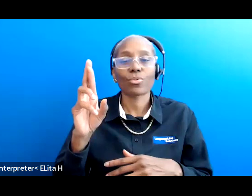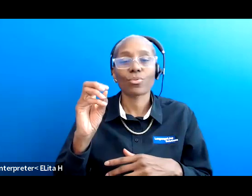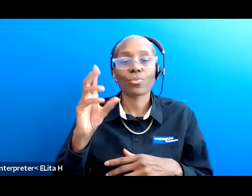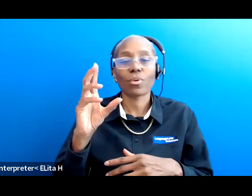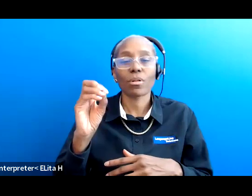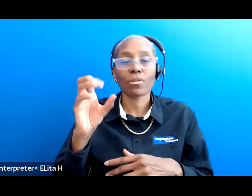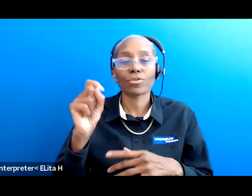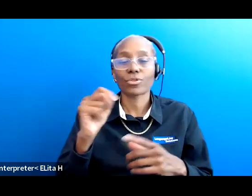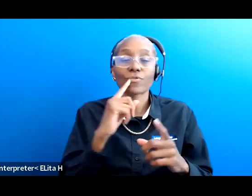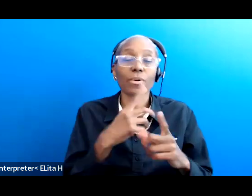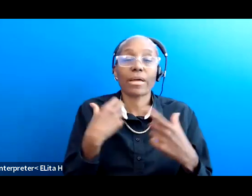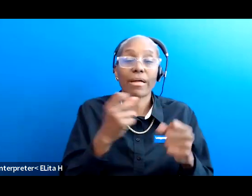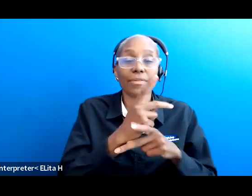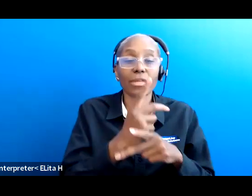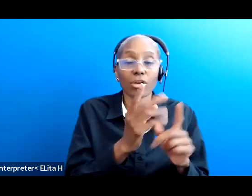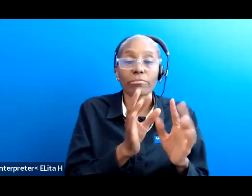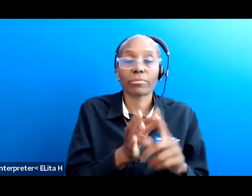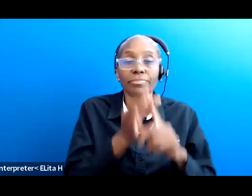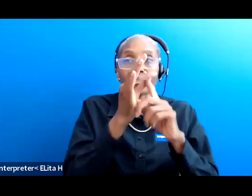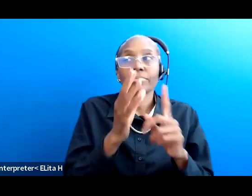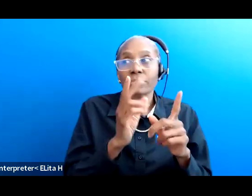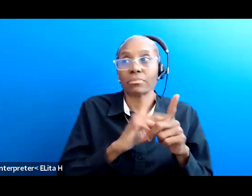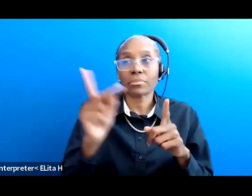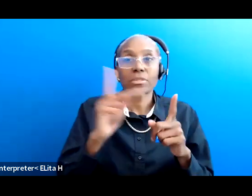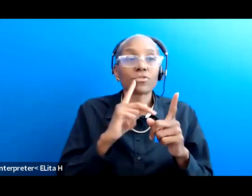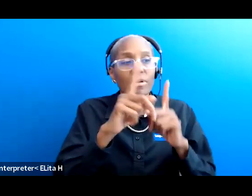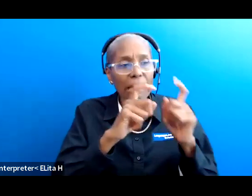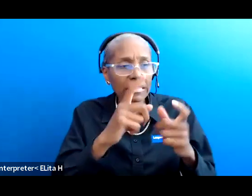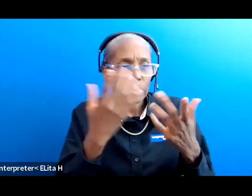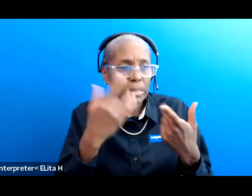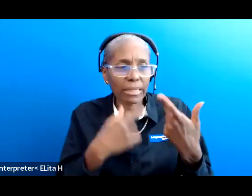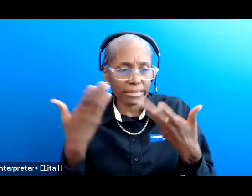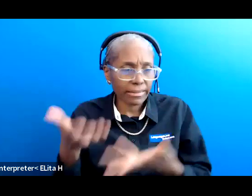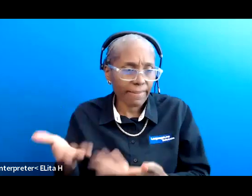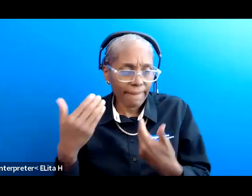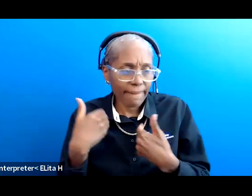professional to find out why that is so you can work towards reducing that.